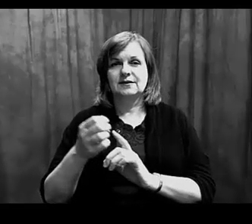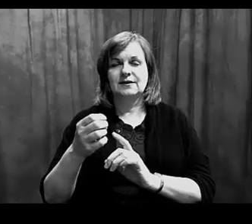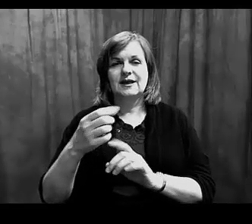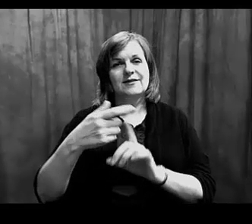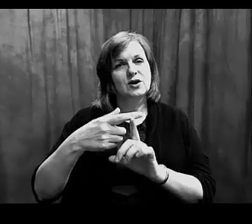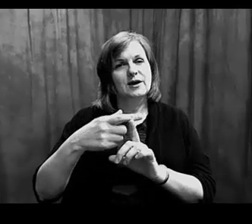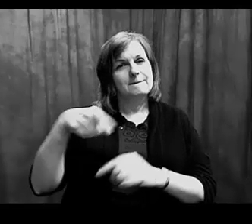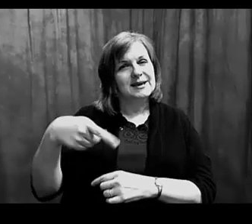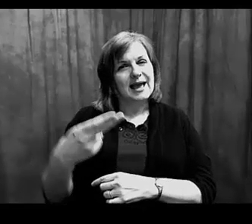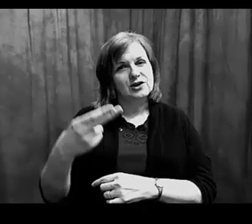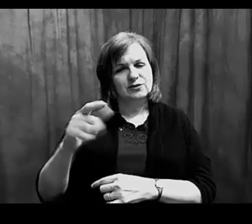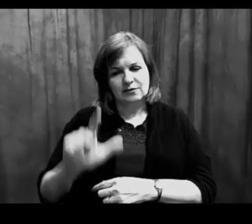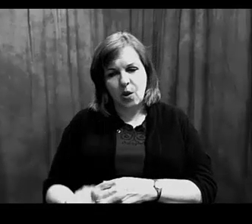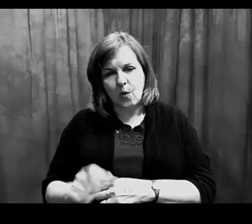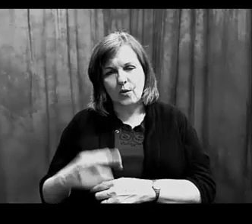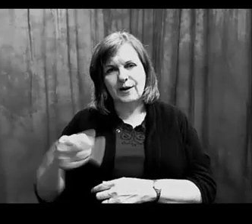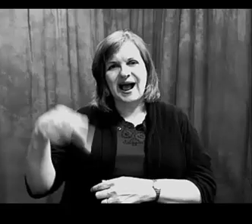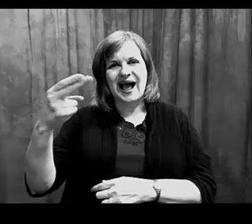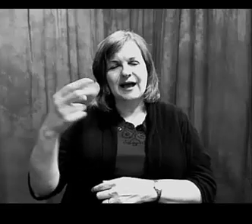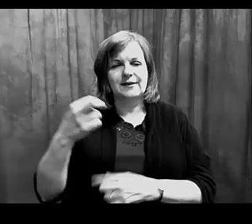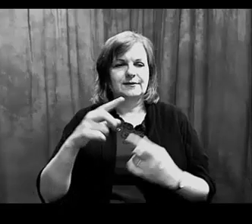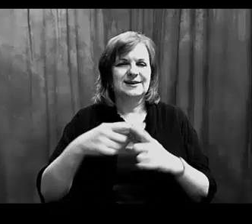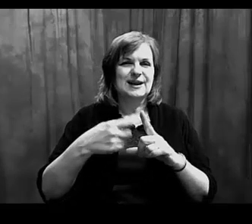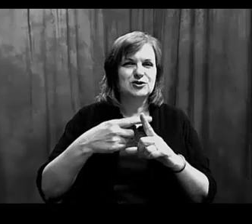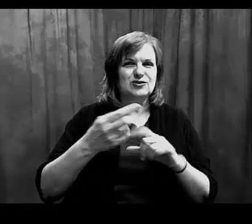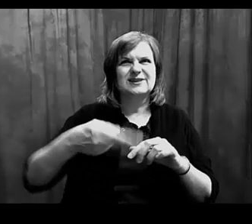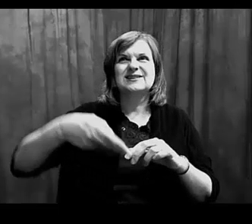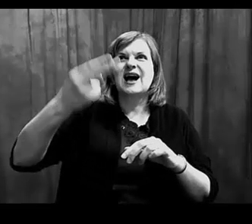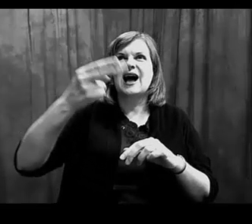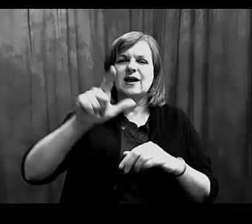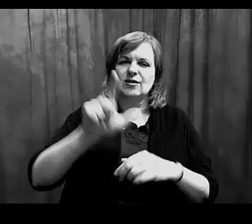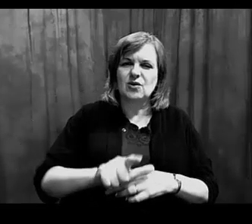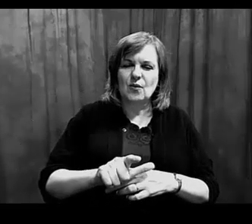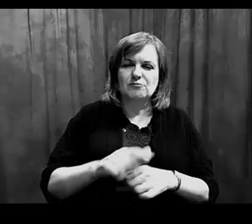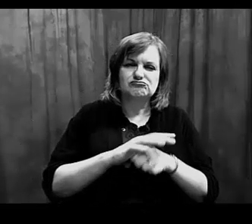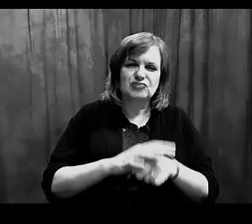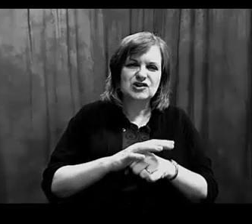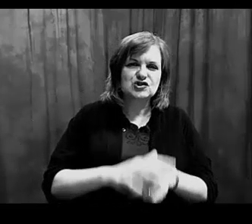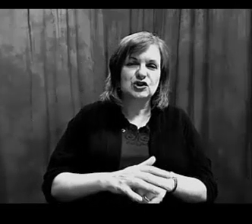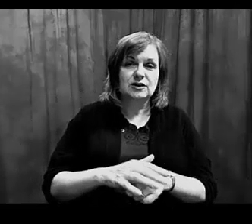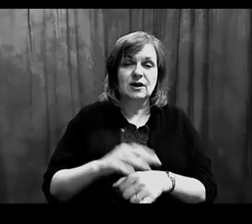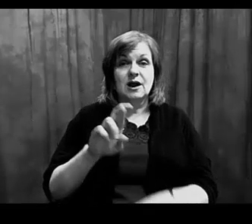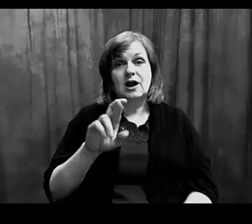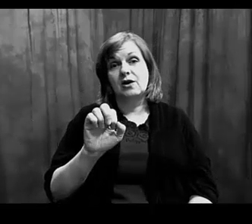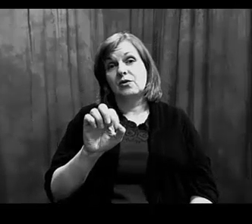archaea are also prokaryotes the difference between basic archaea and bacteria is that